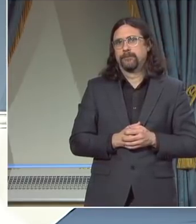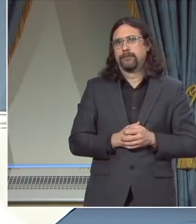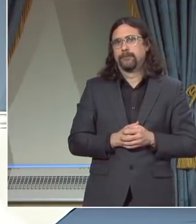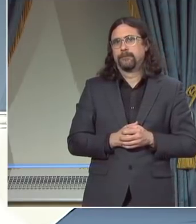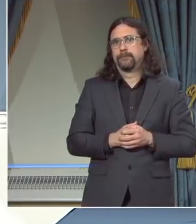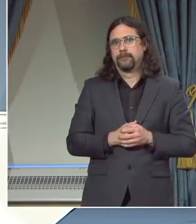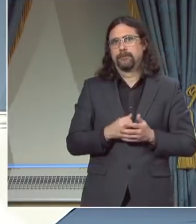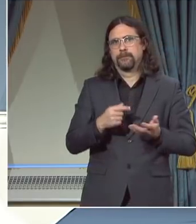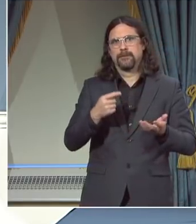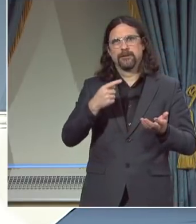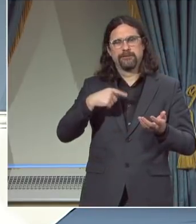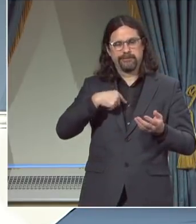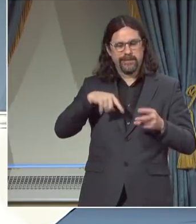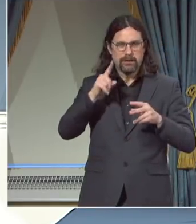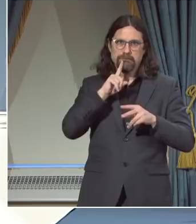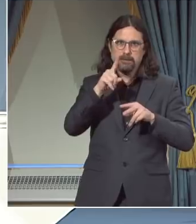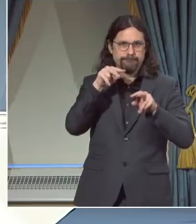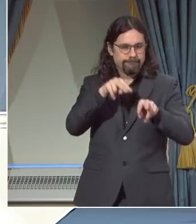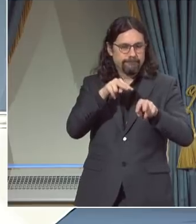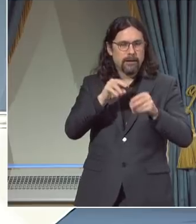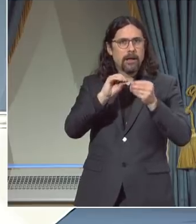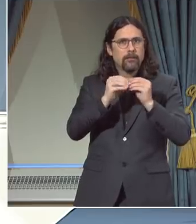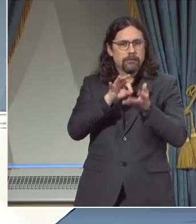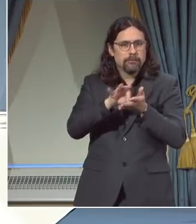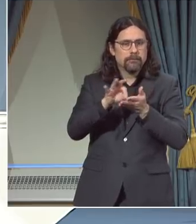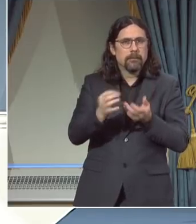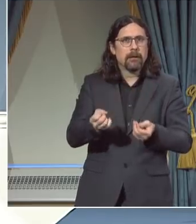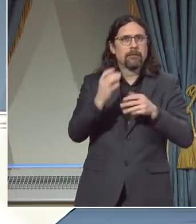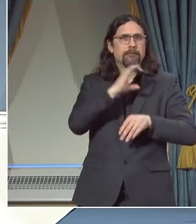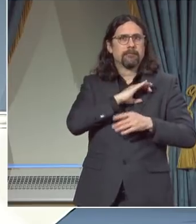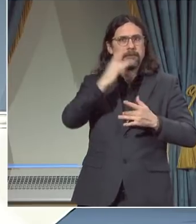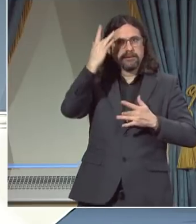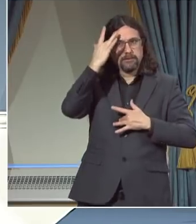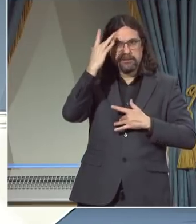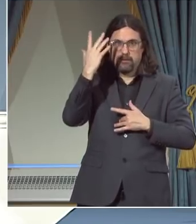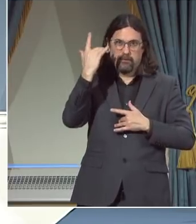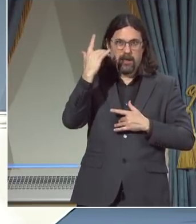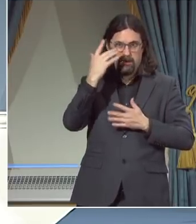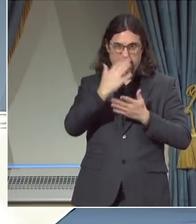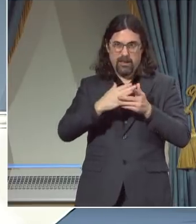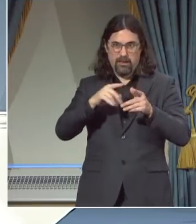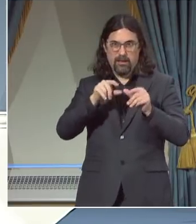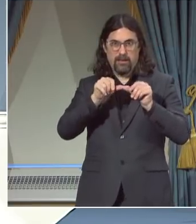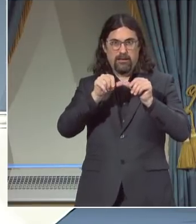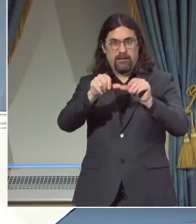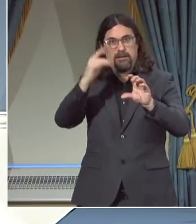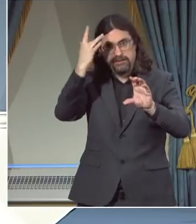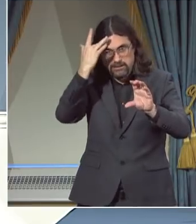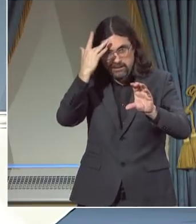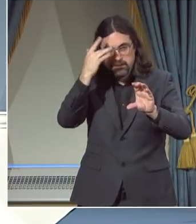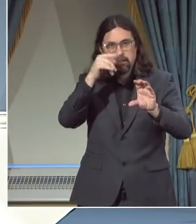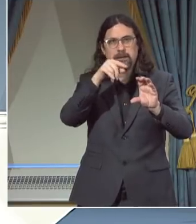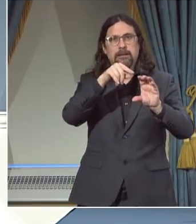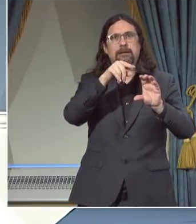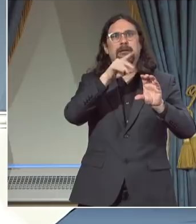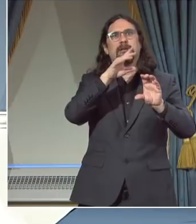CURRENT SICK RATE AS OFFICERS ARE STILL BECOMING INFECTED AND WHEN IS THAT BEGINNING TO PLATEAU AS